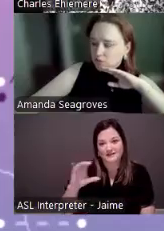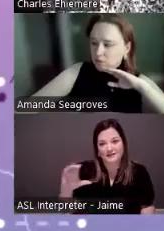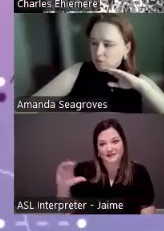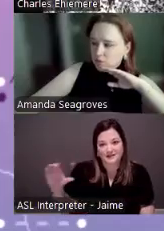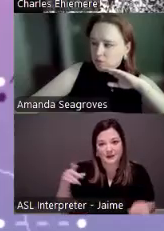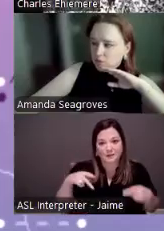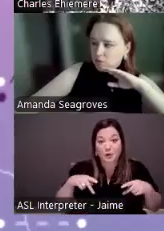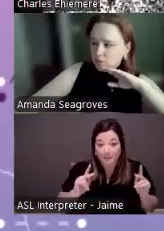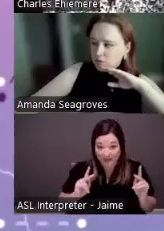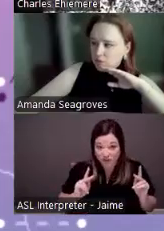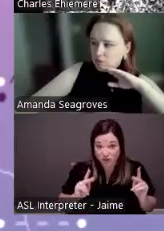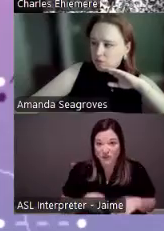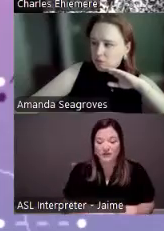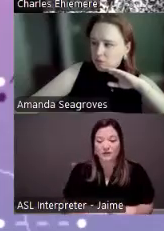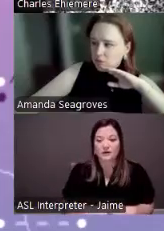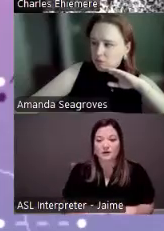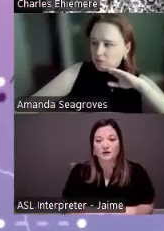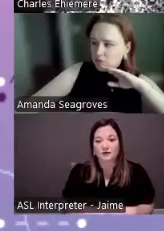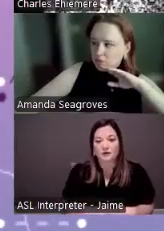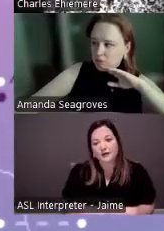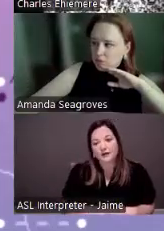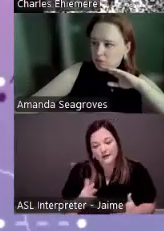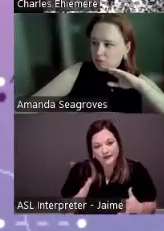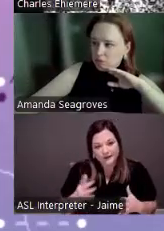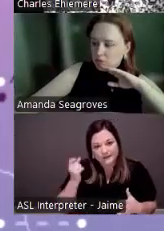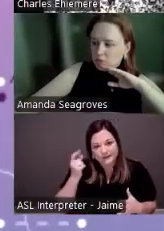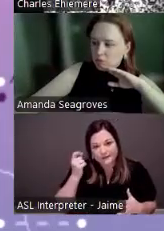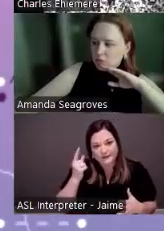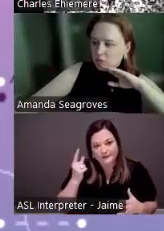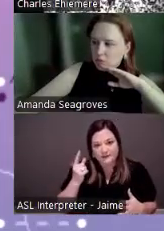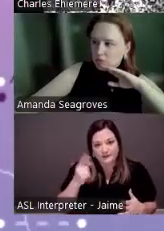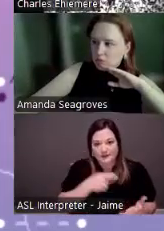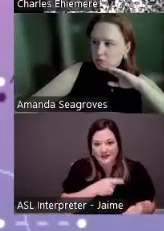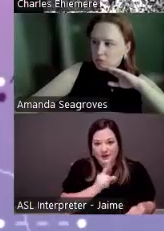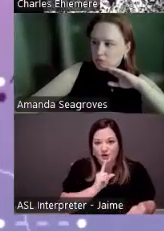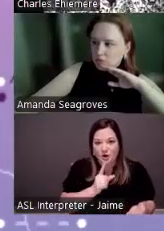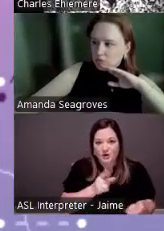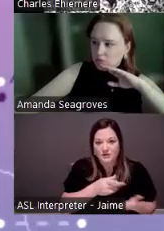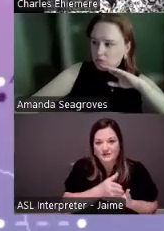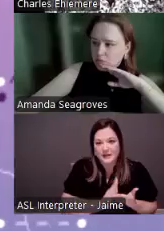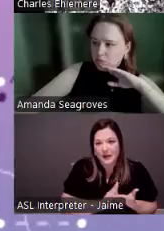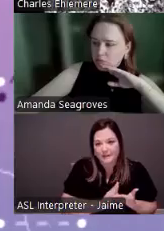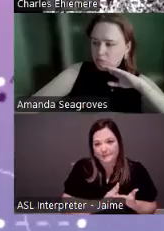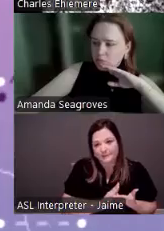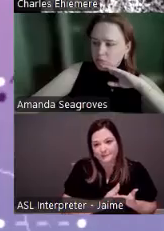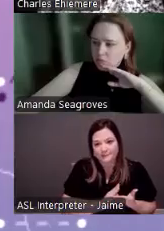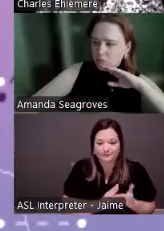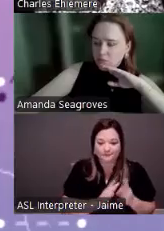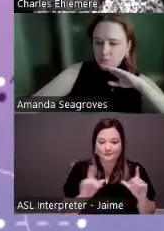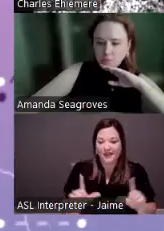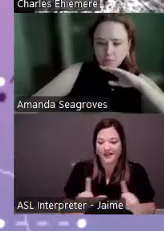So there were some licensing issues,